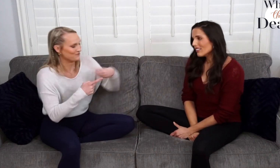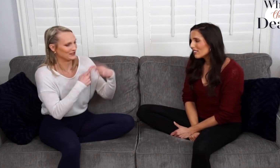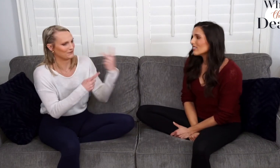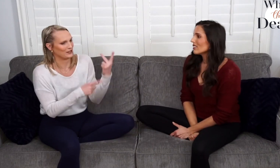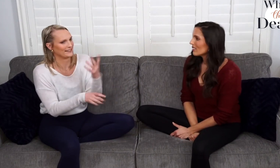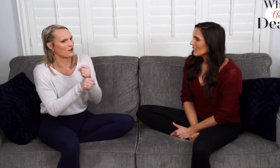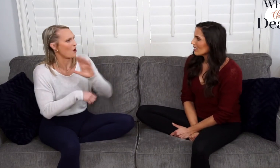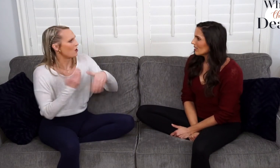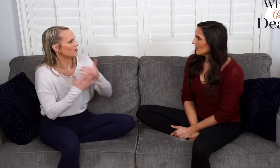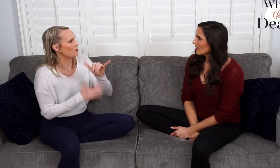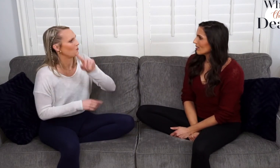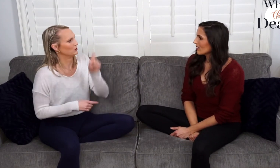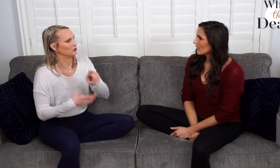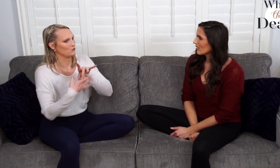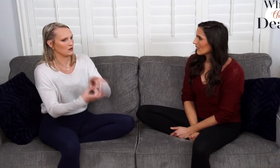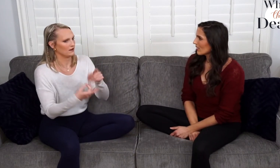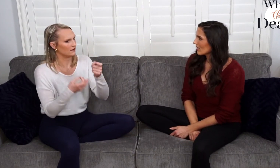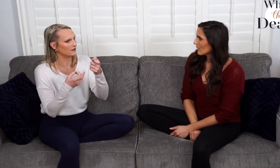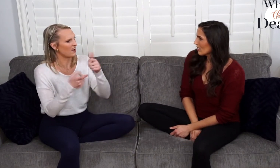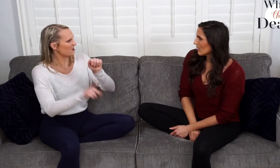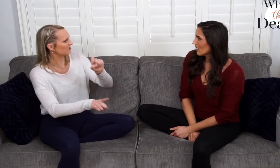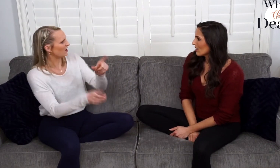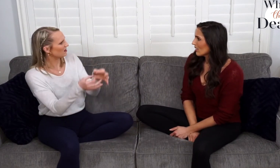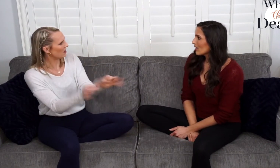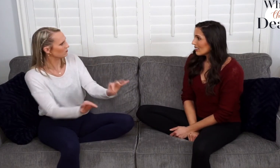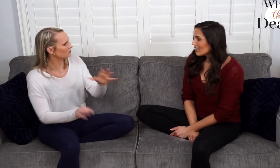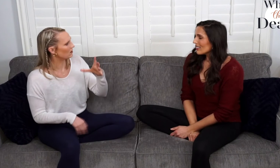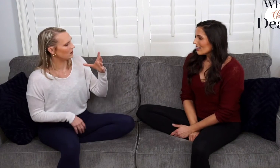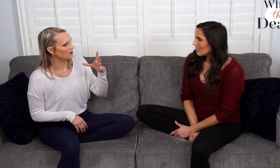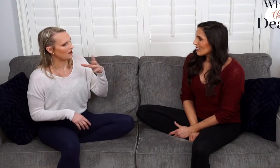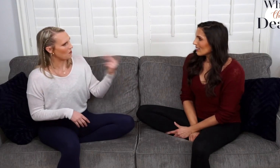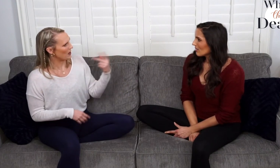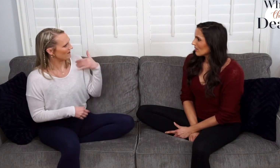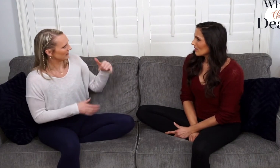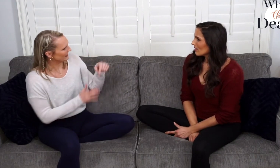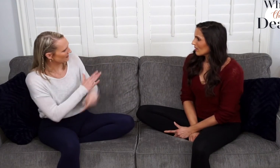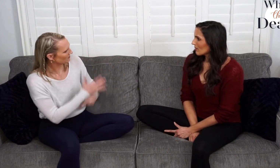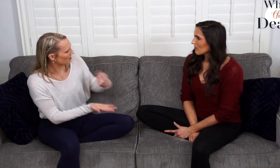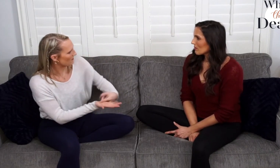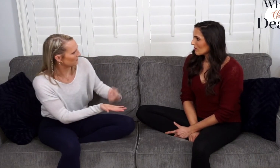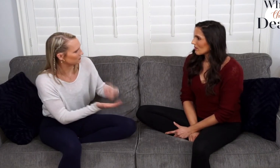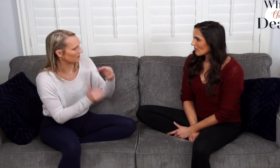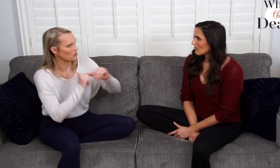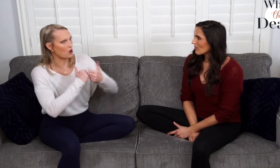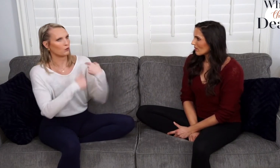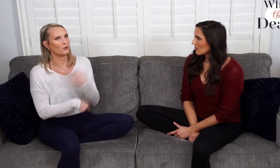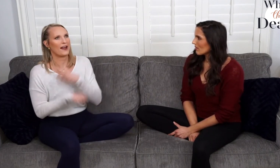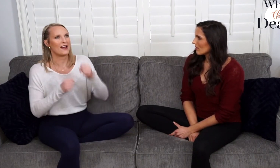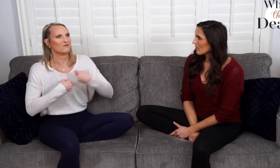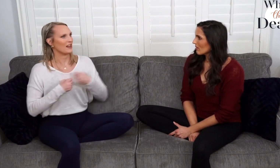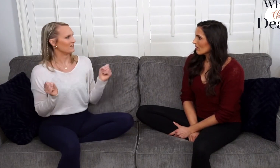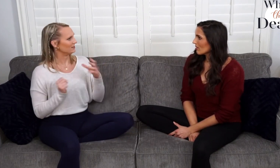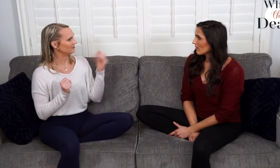when we get all those questions talking about ASL and the language and we end up having these deep conversations about how we can be vulnerable